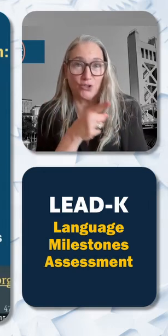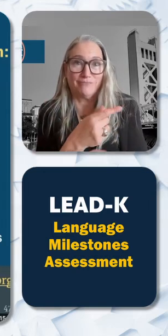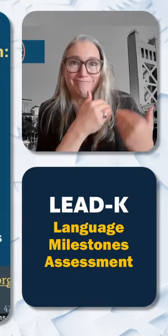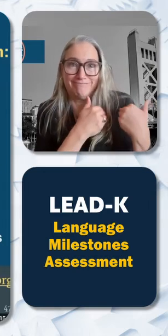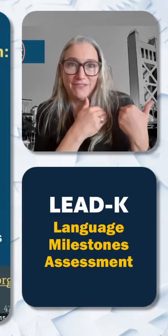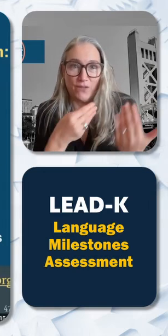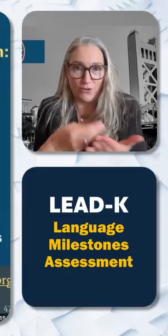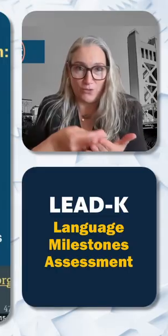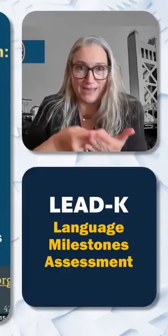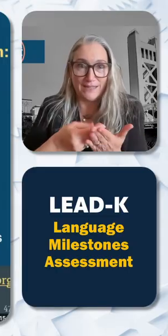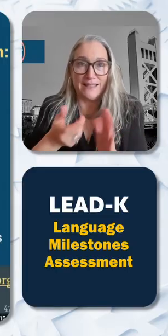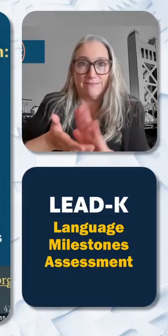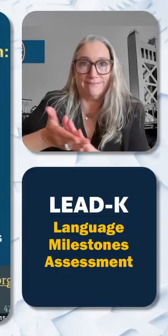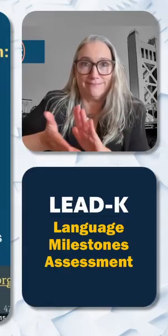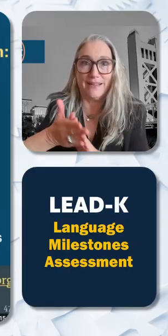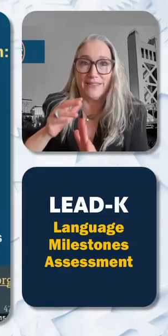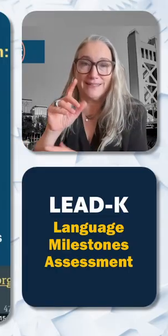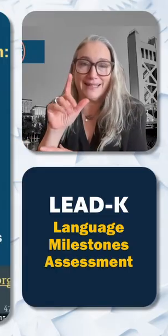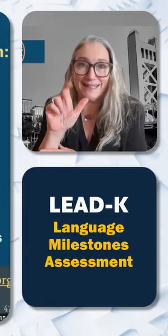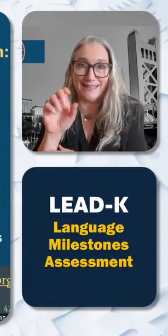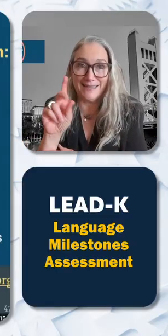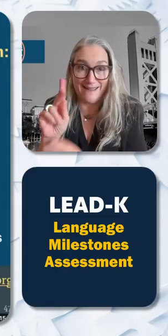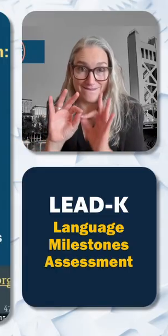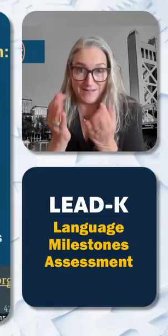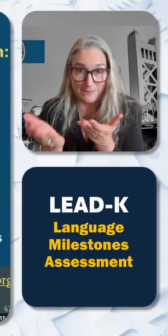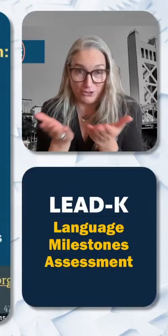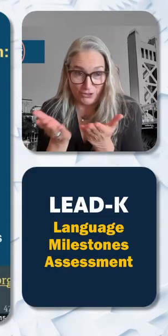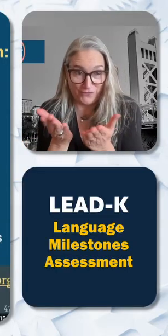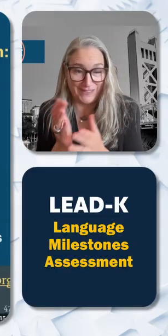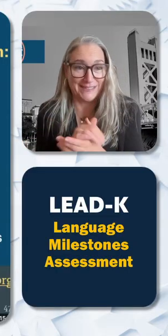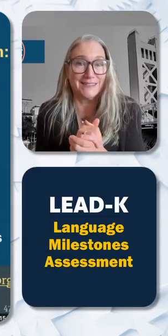Services for the Deaf and Hard of Hearing. She is responsible for,